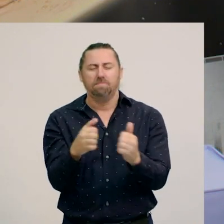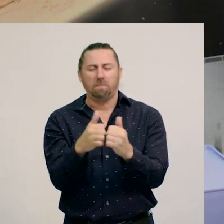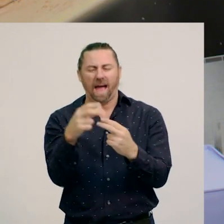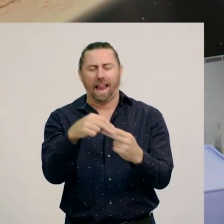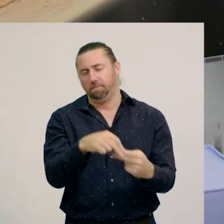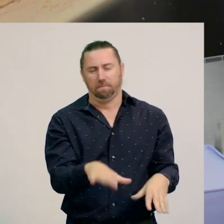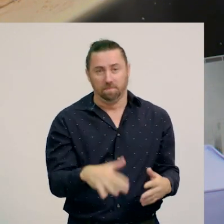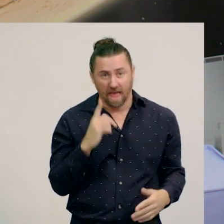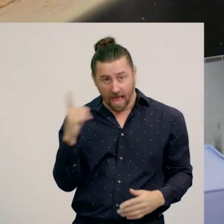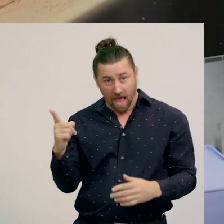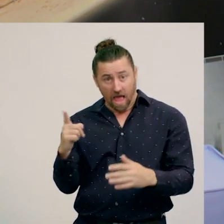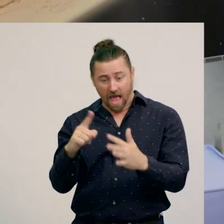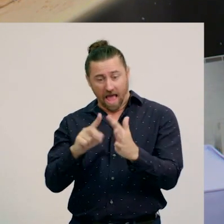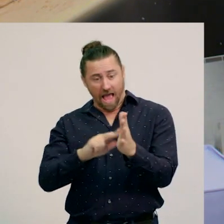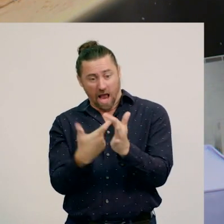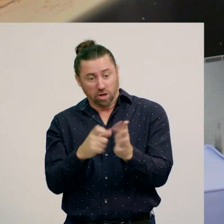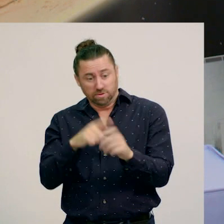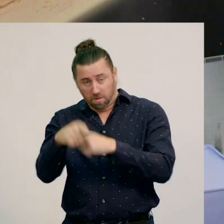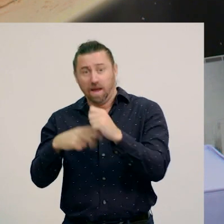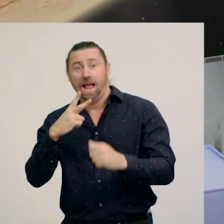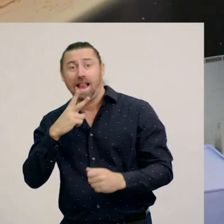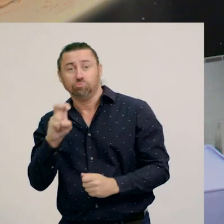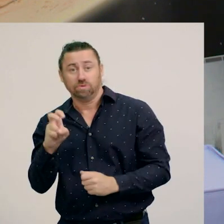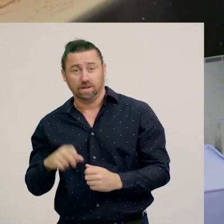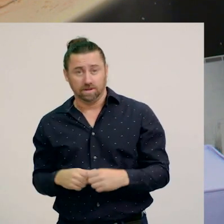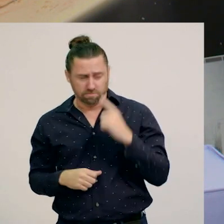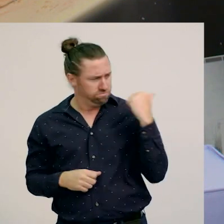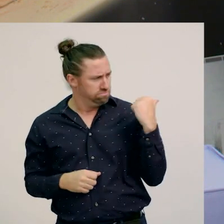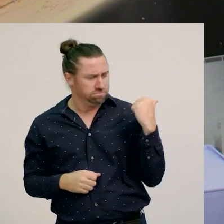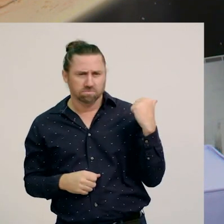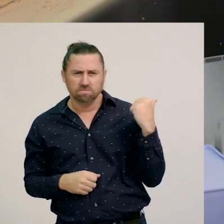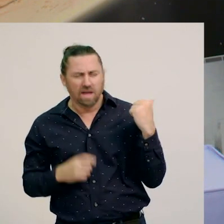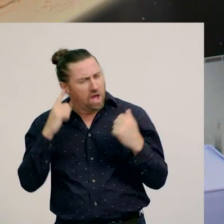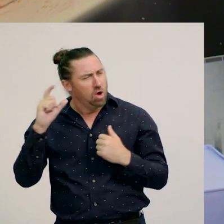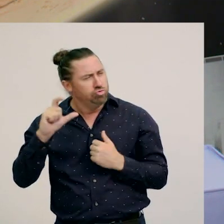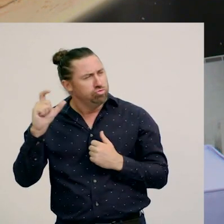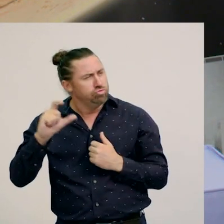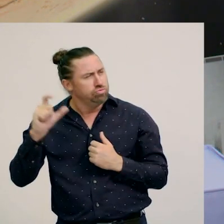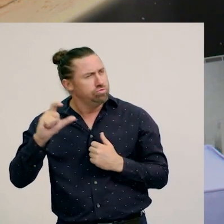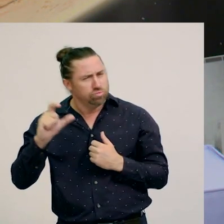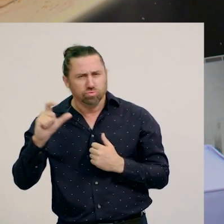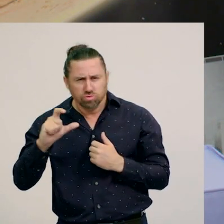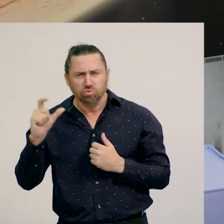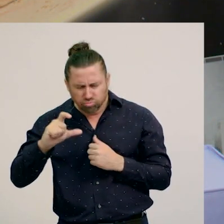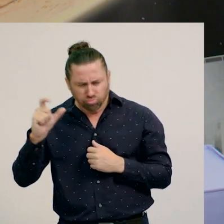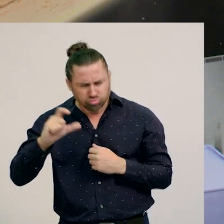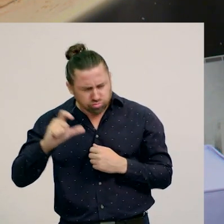I can demonstrate here, with this little torch. Hear that sound? [rattles] Vroom-vroom!